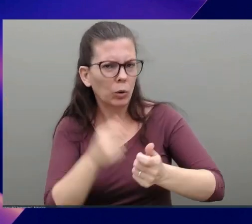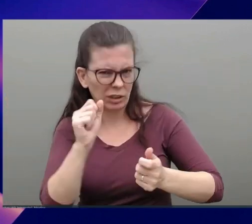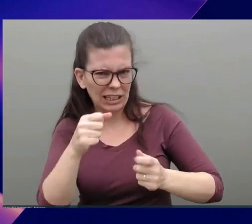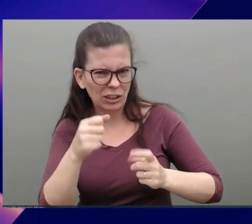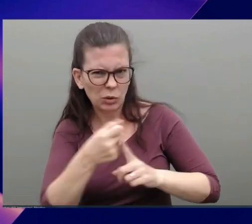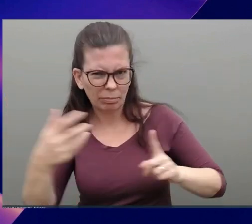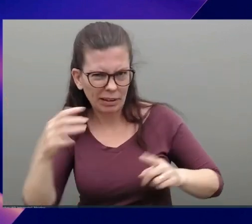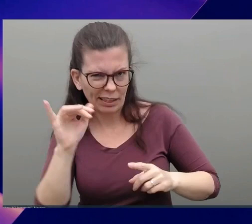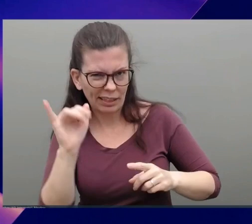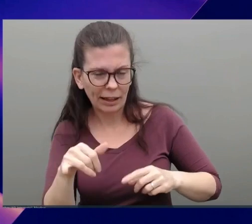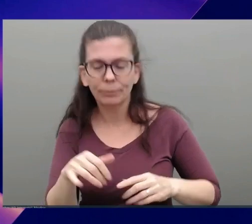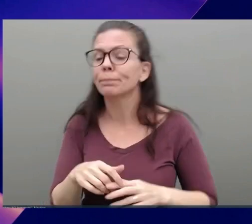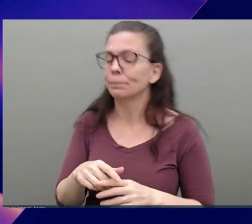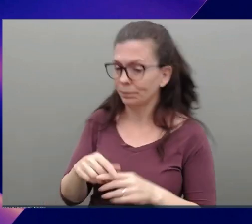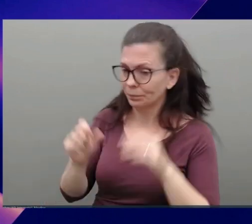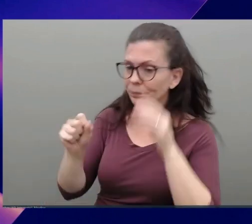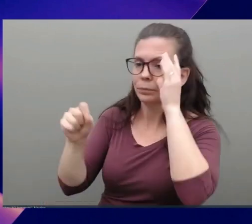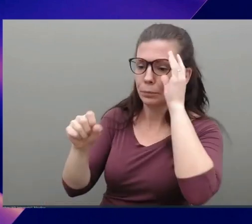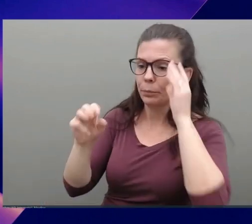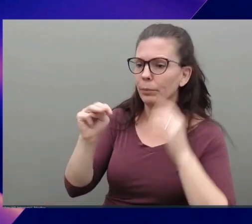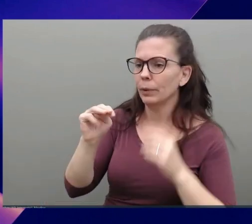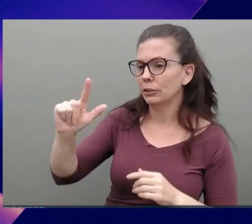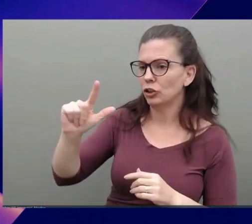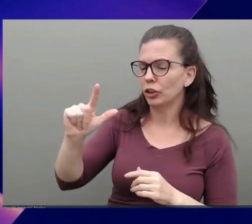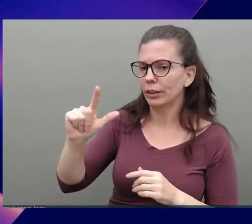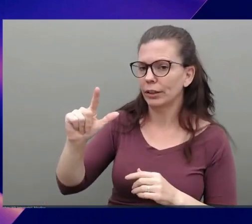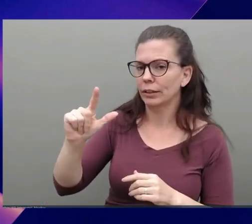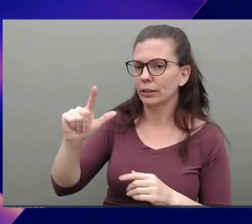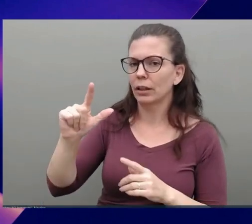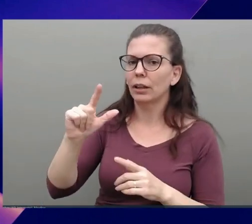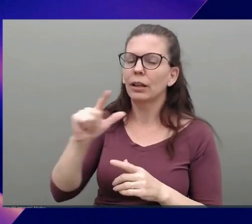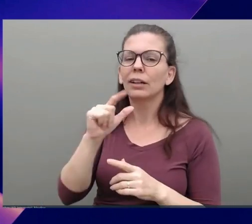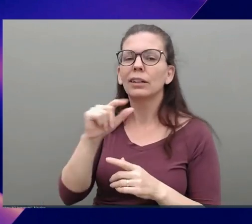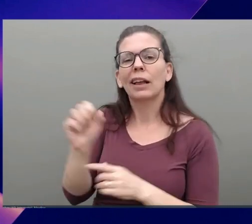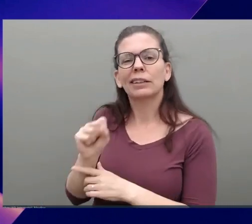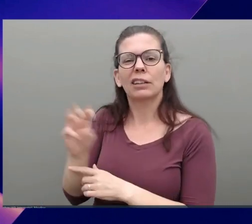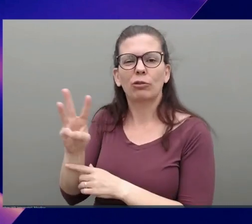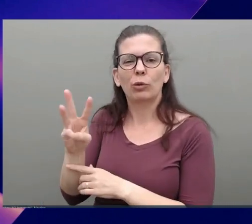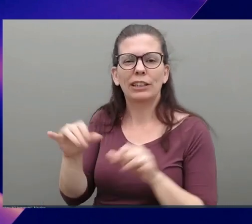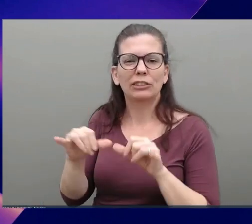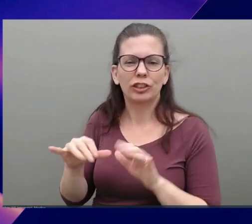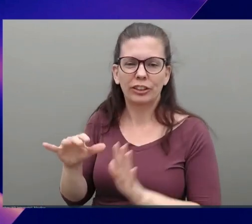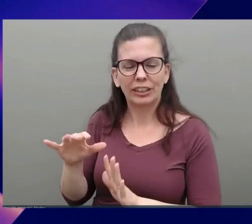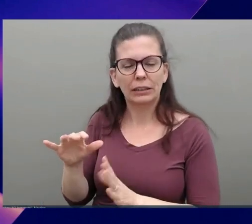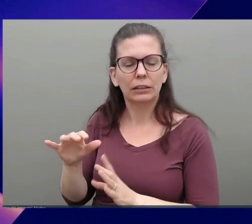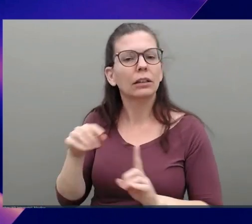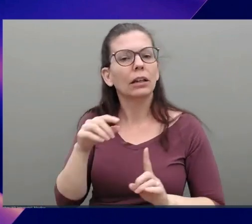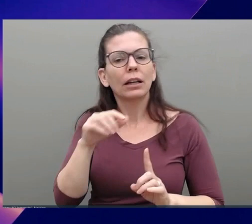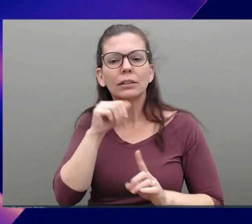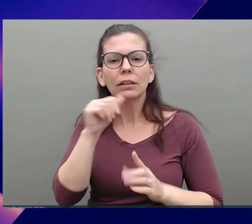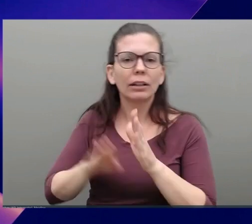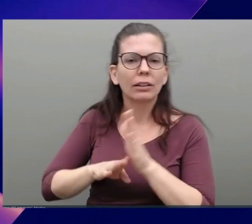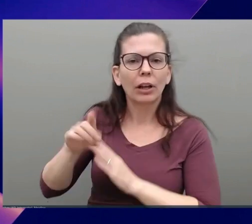So machine learning, unlike software engineering, it's not like you develop one software model